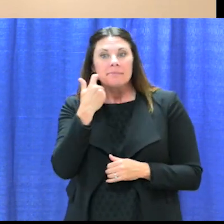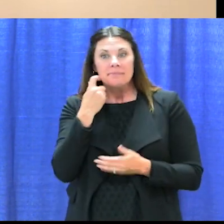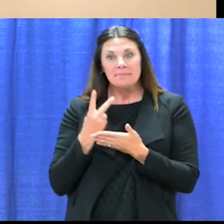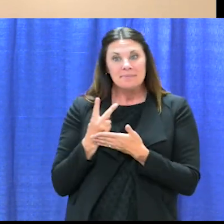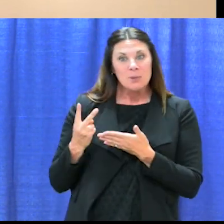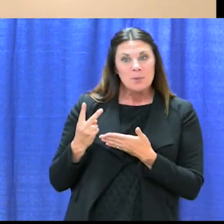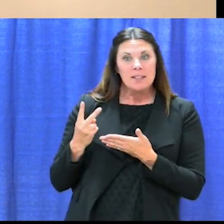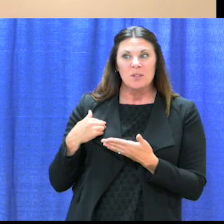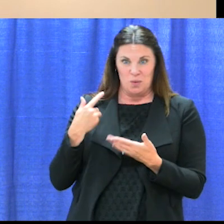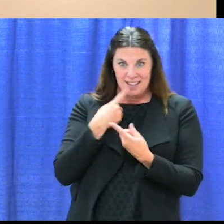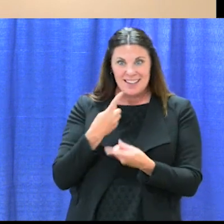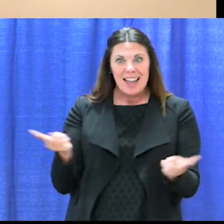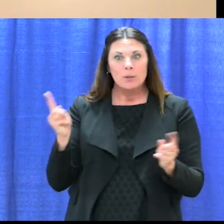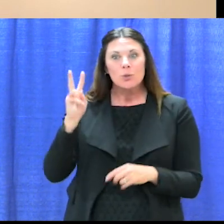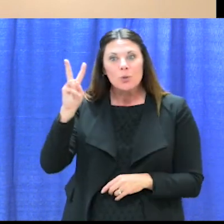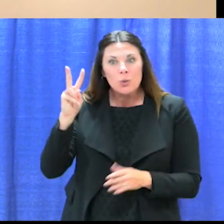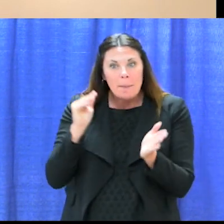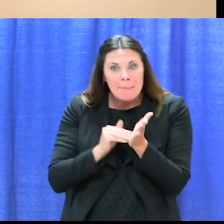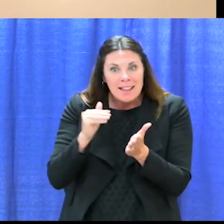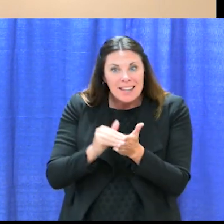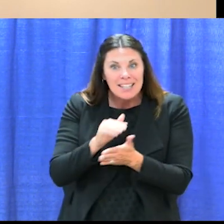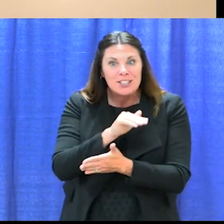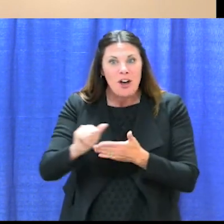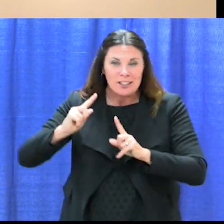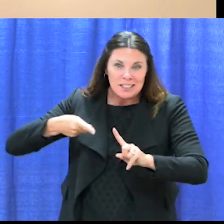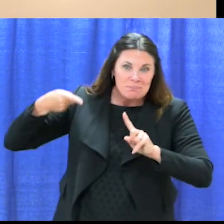announced a two million dollar contribution that has been specific to California including